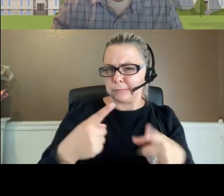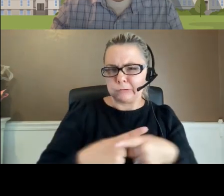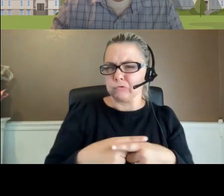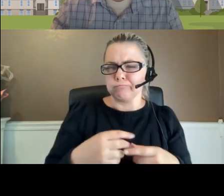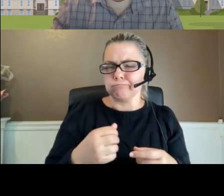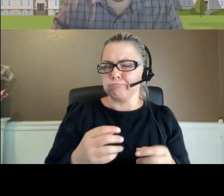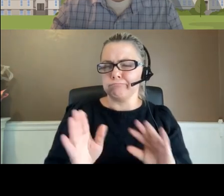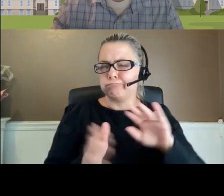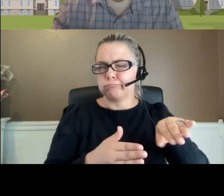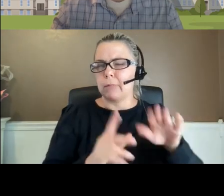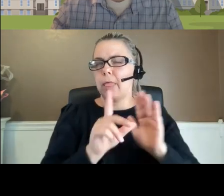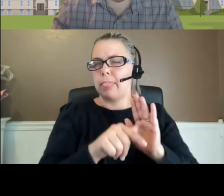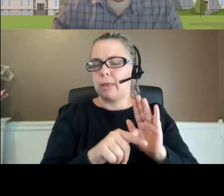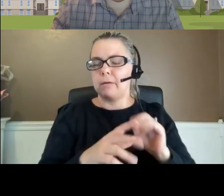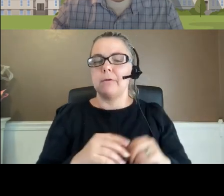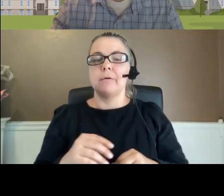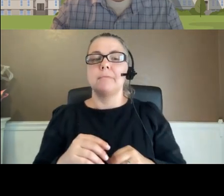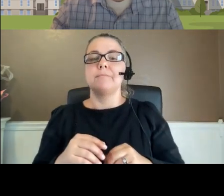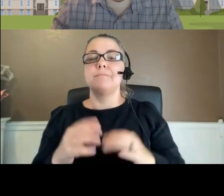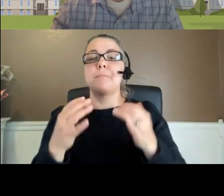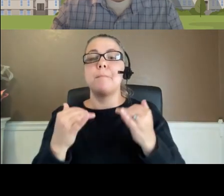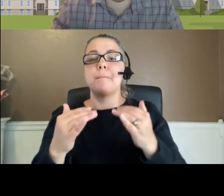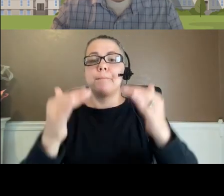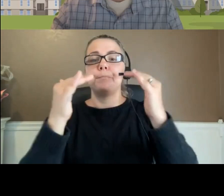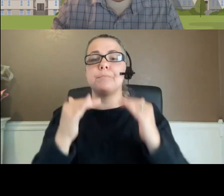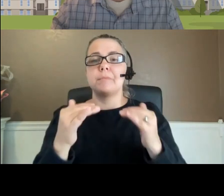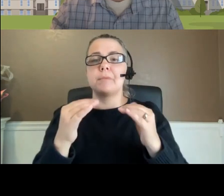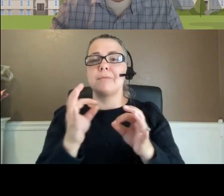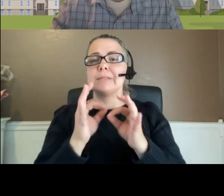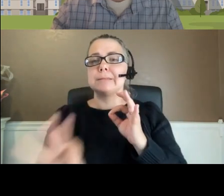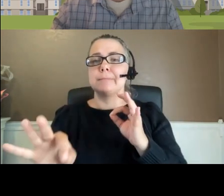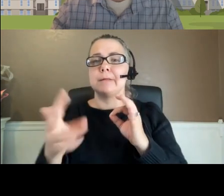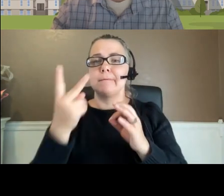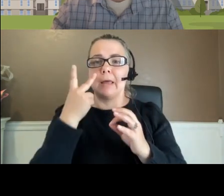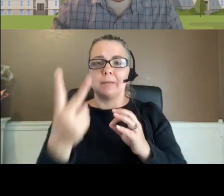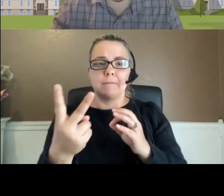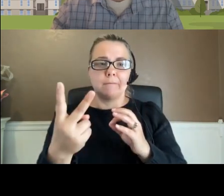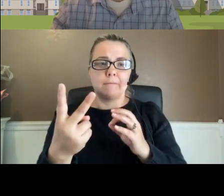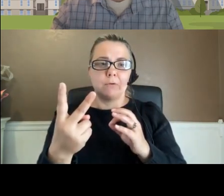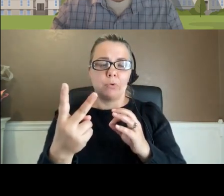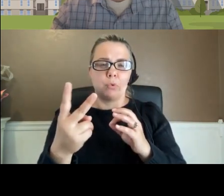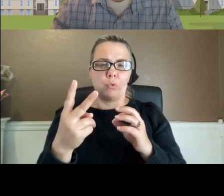you know I can kind of simplify the view and if that helps in evaluation, but if I look at WAVE,